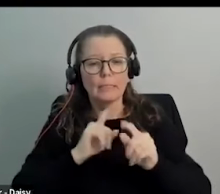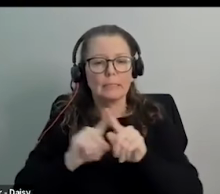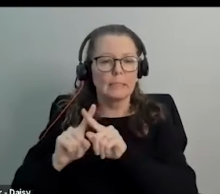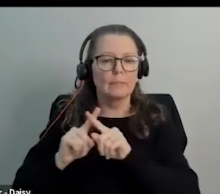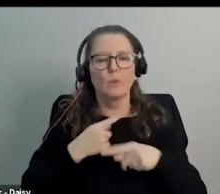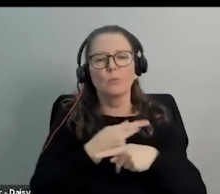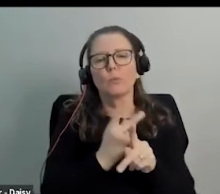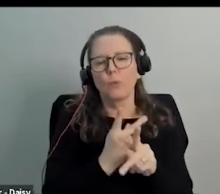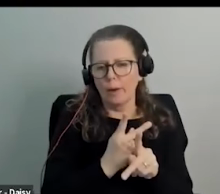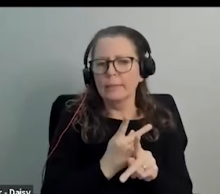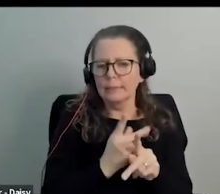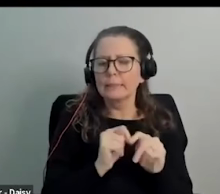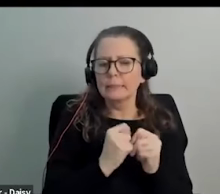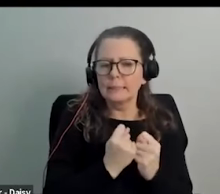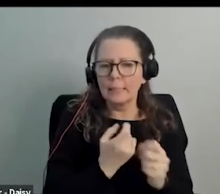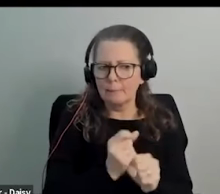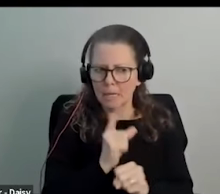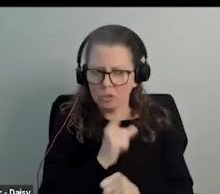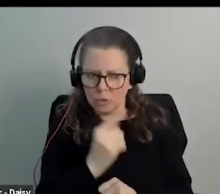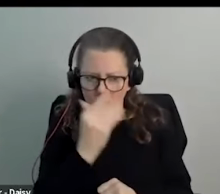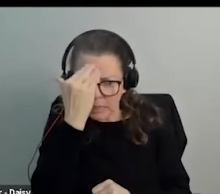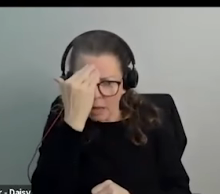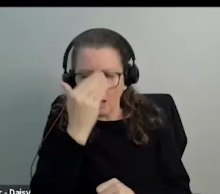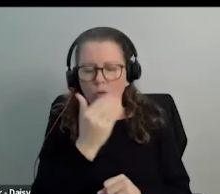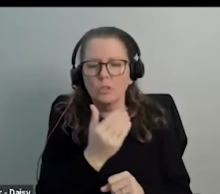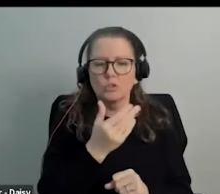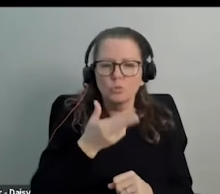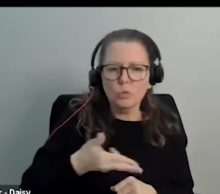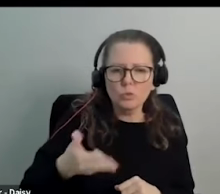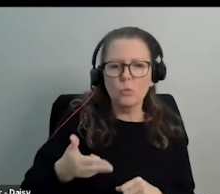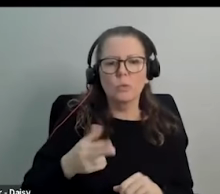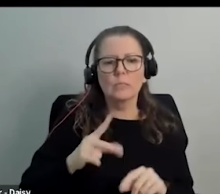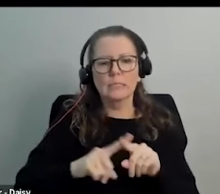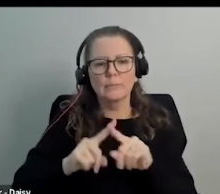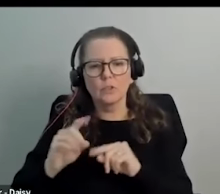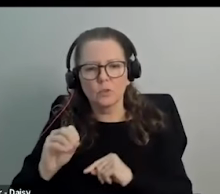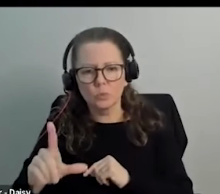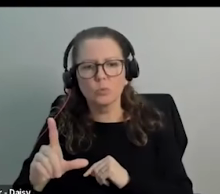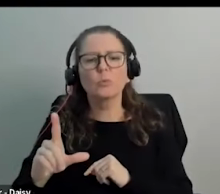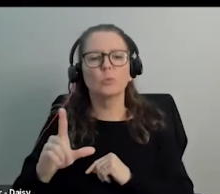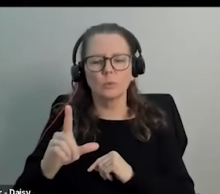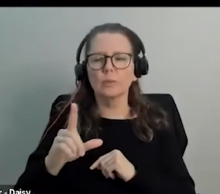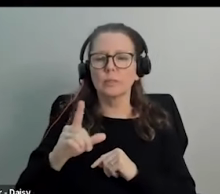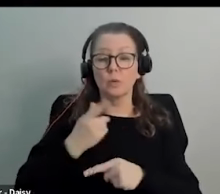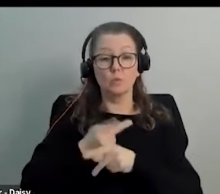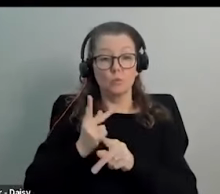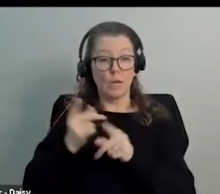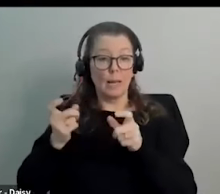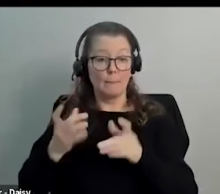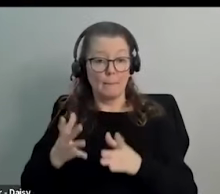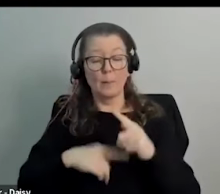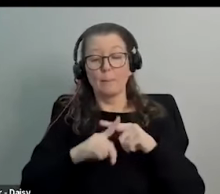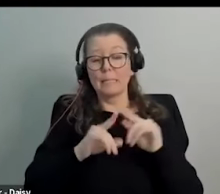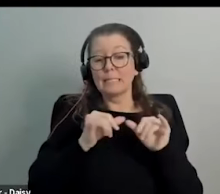to make sure they have the knowledge, the resources, the tools. We have both product managers and engineers on our team